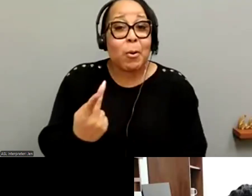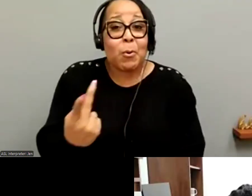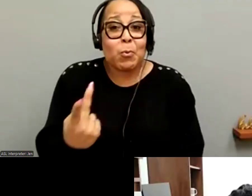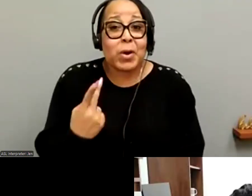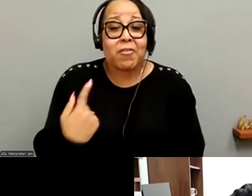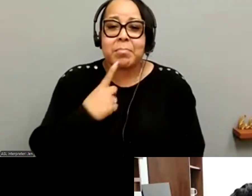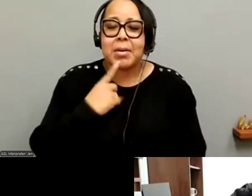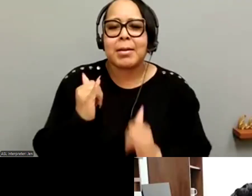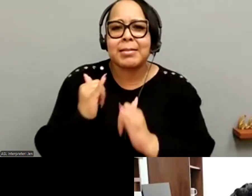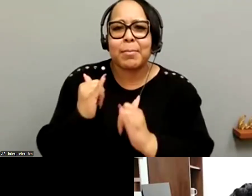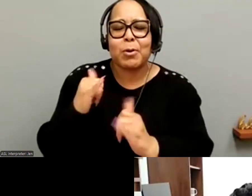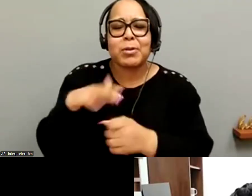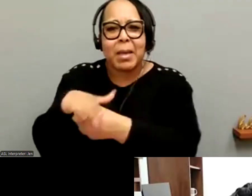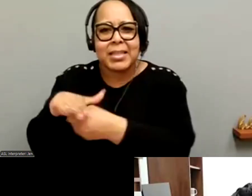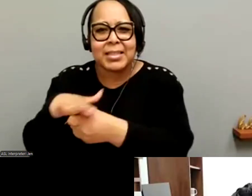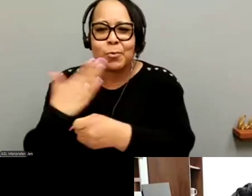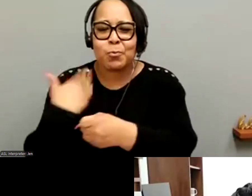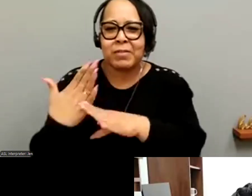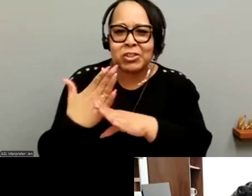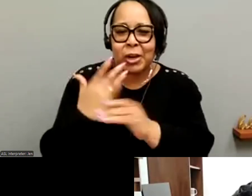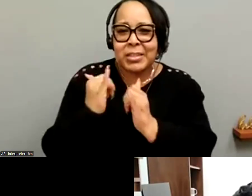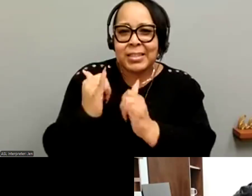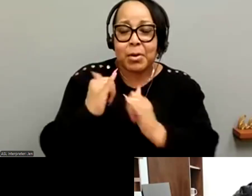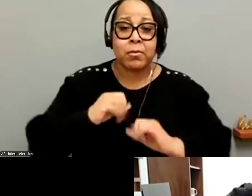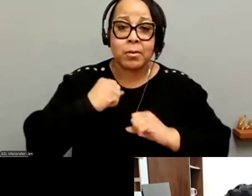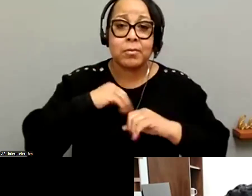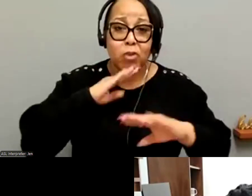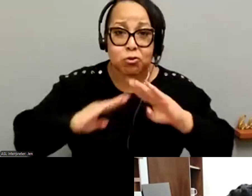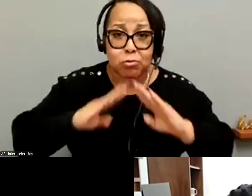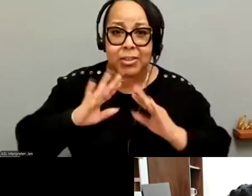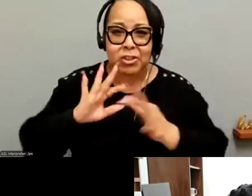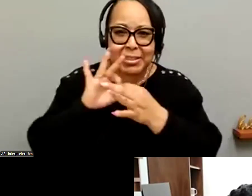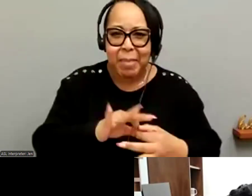13:08:16 similar spaces. We have shared 13:08:19 similar frustrations about the